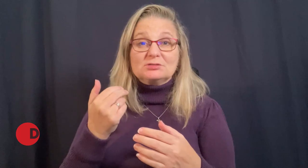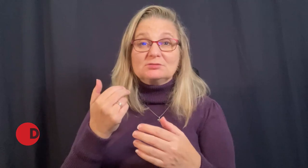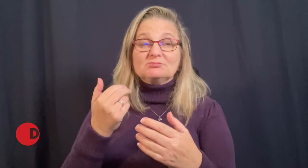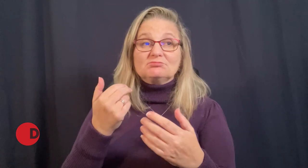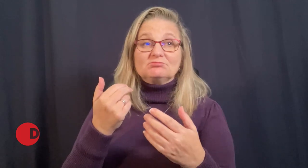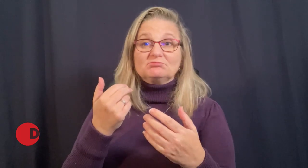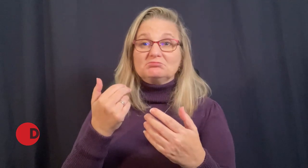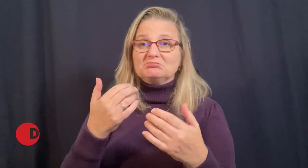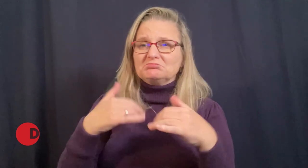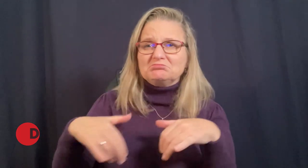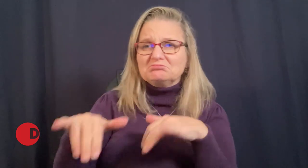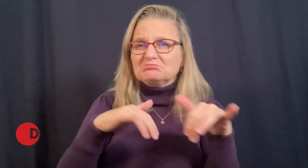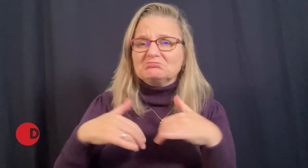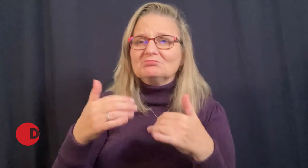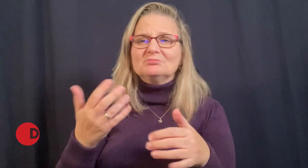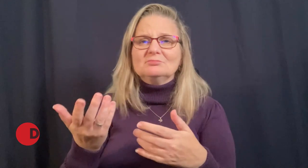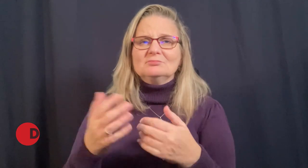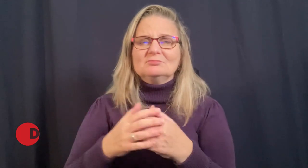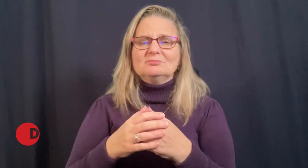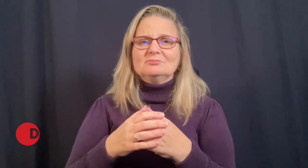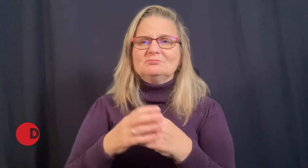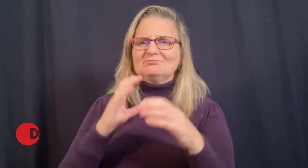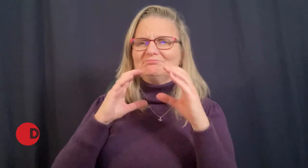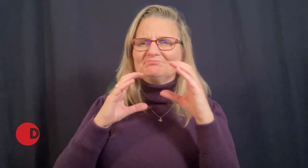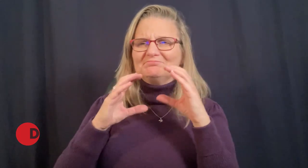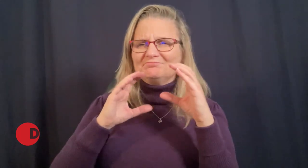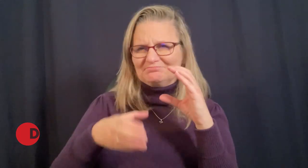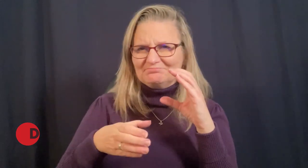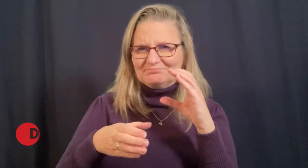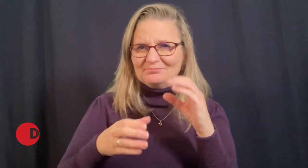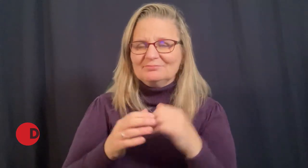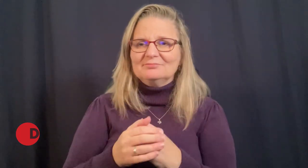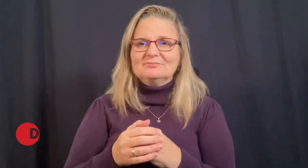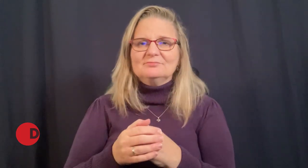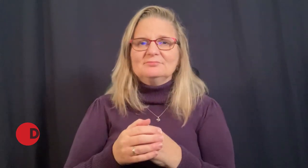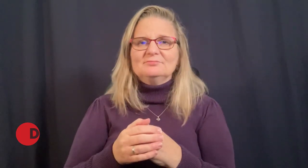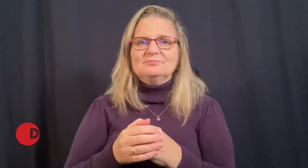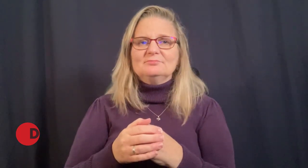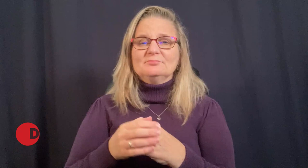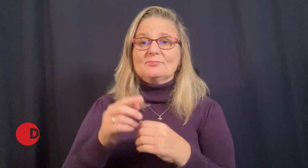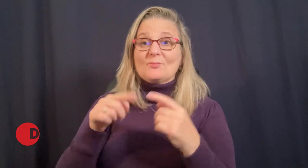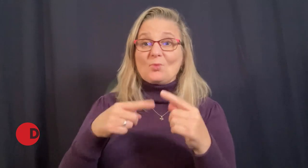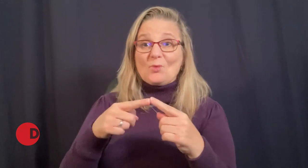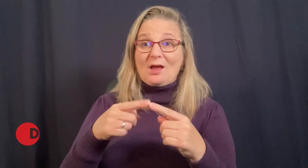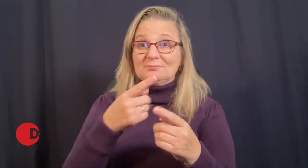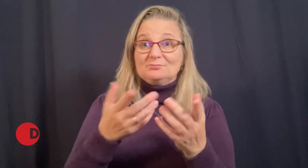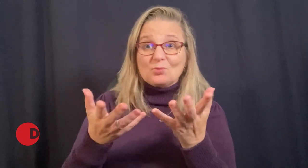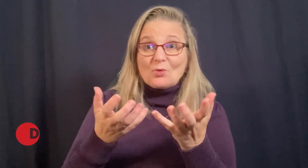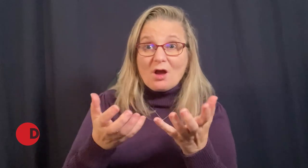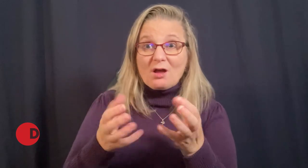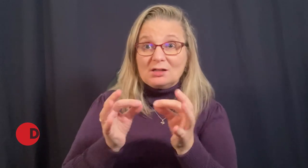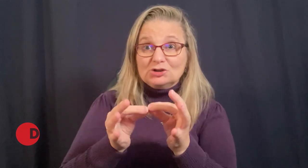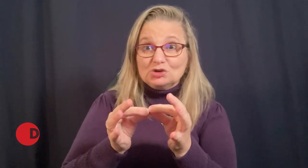They all had common experiences: poor communication, and when they requested